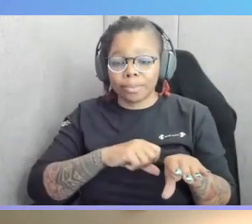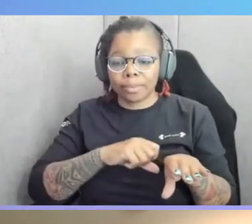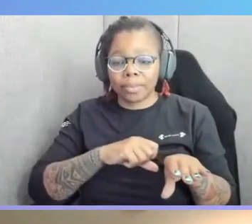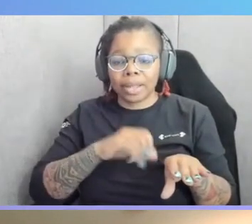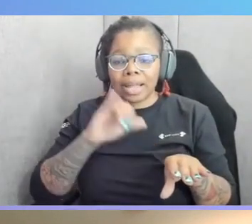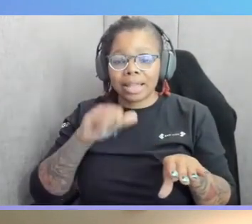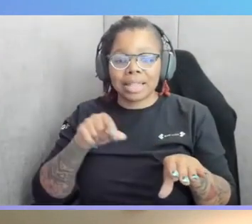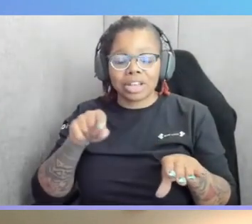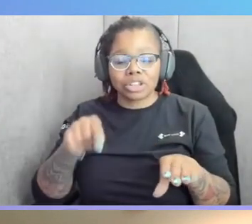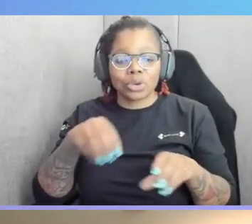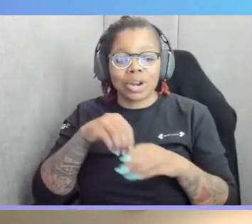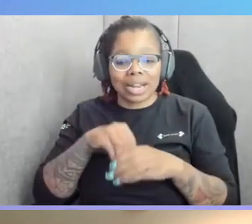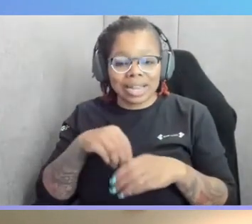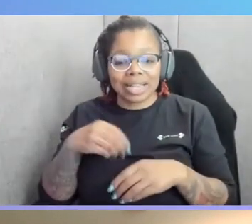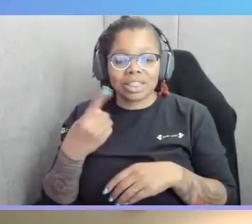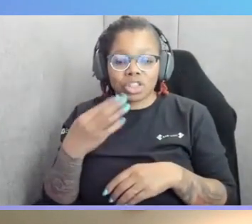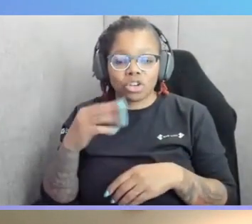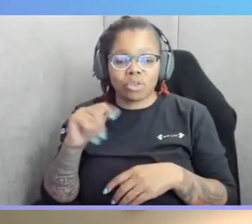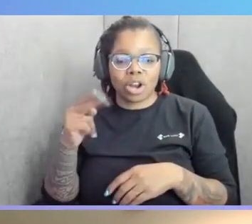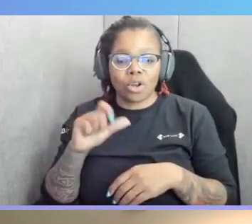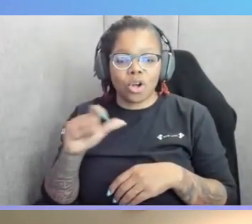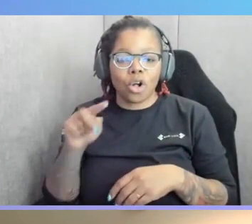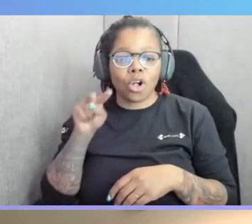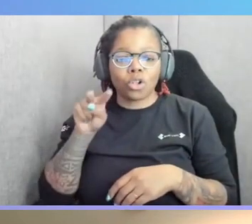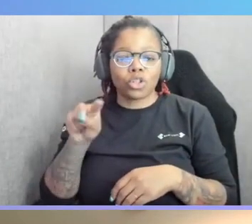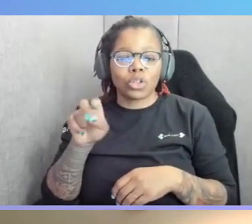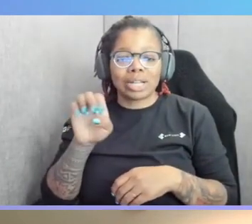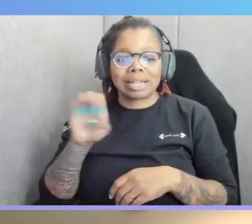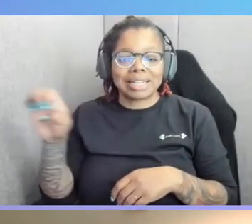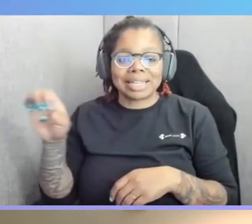Hall facing east towards the closed entrance to the main